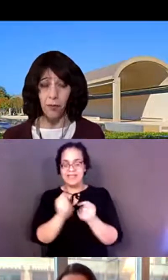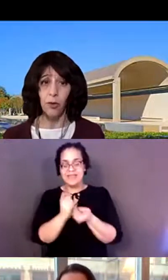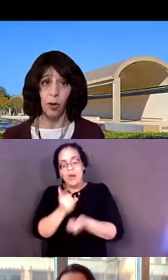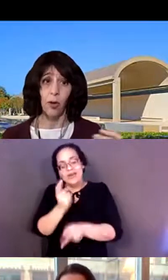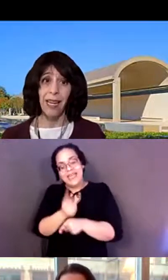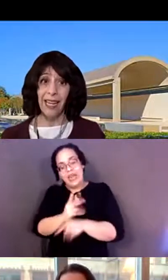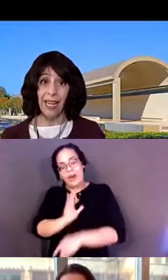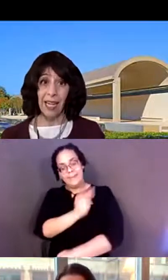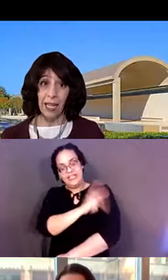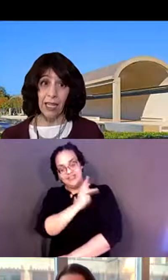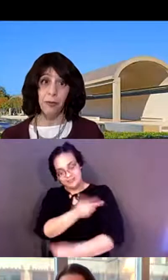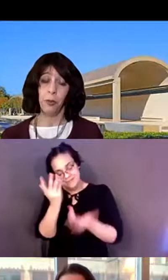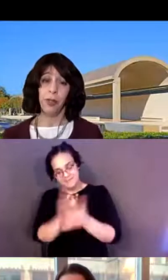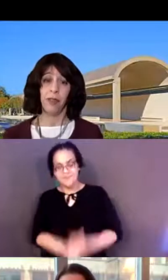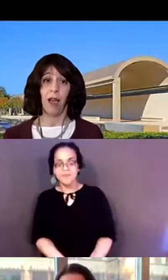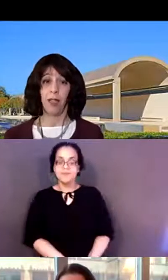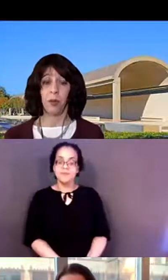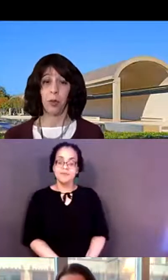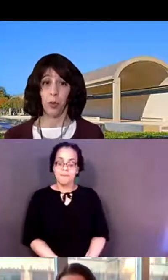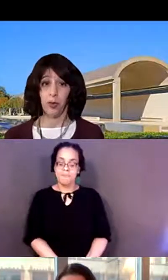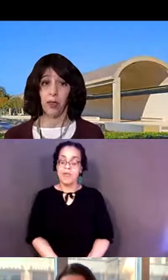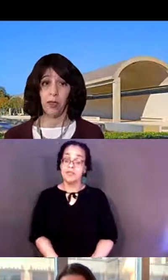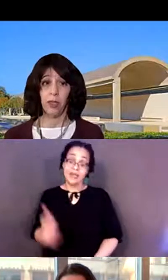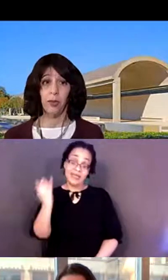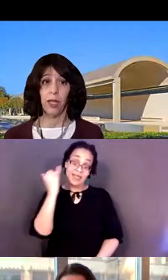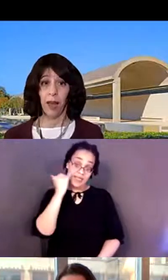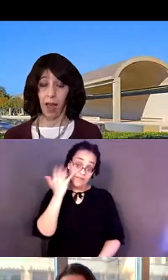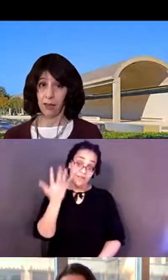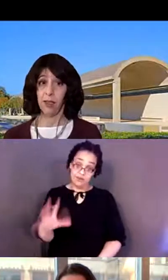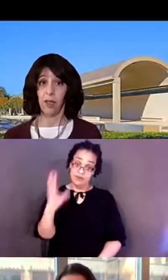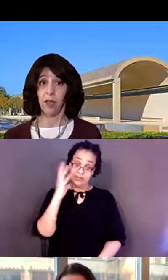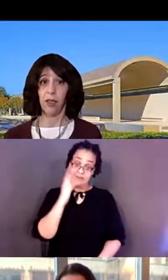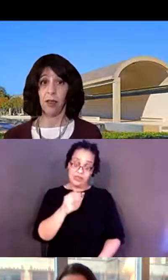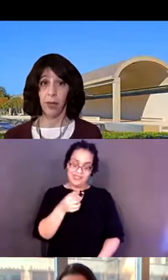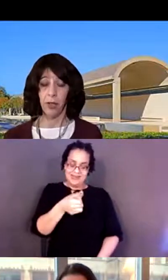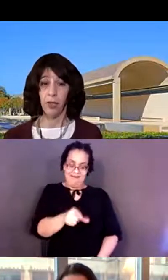so if you've been denied a support person